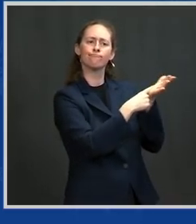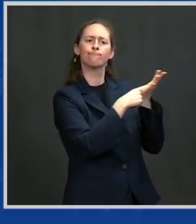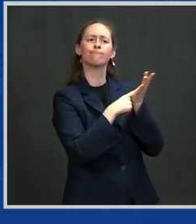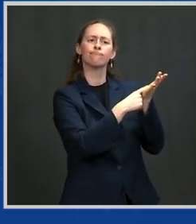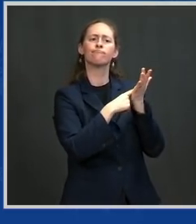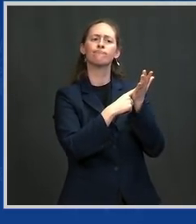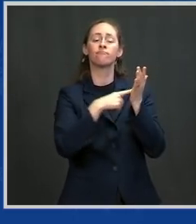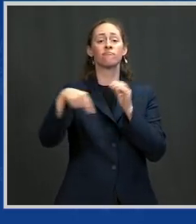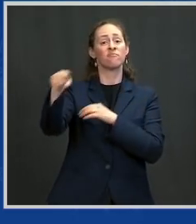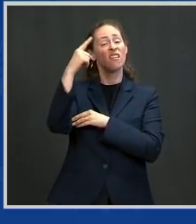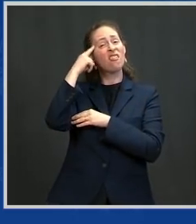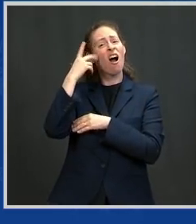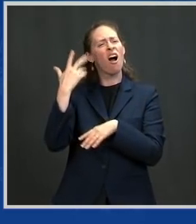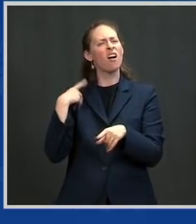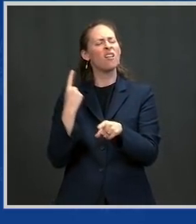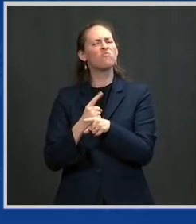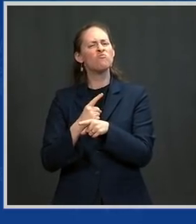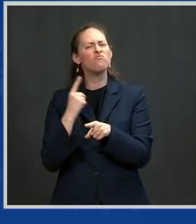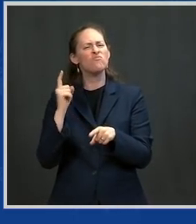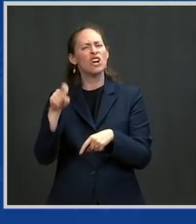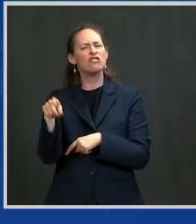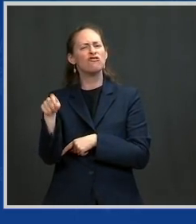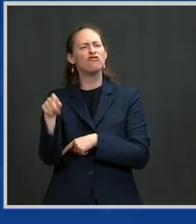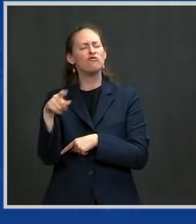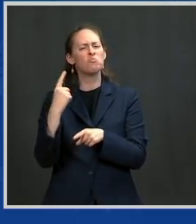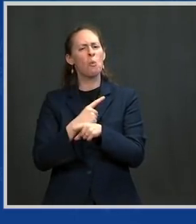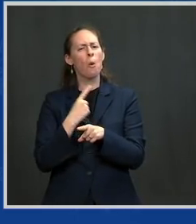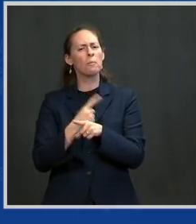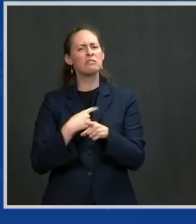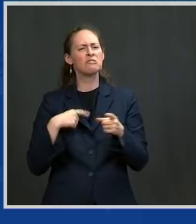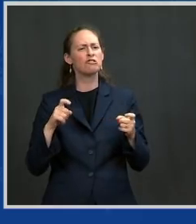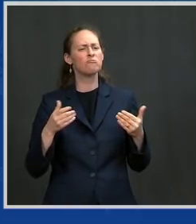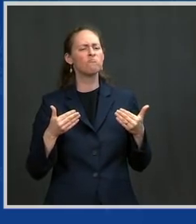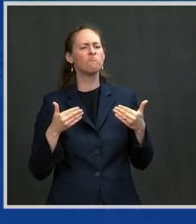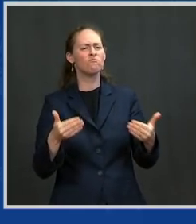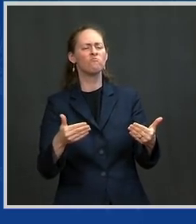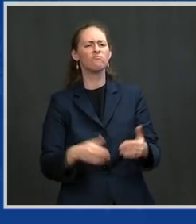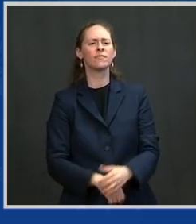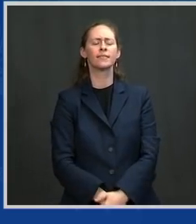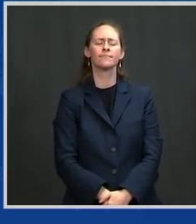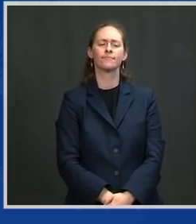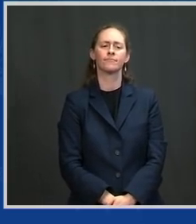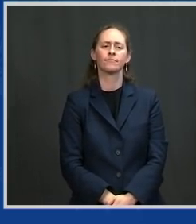that I do, and I had discussions with them about -- in the open --